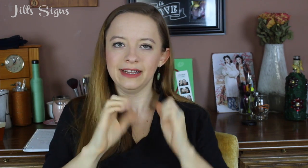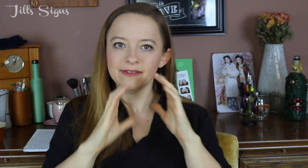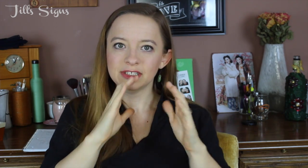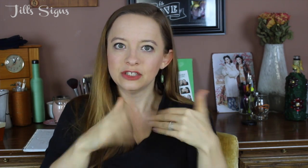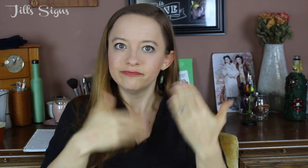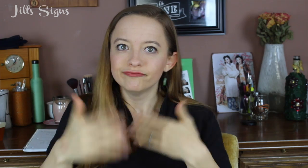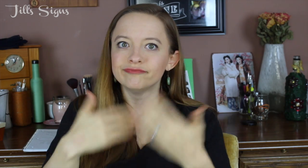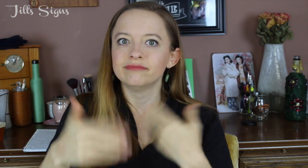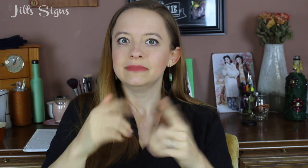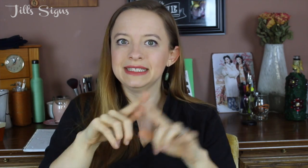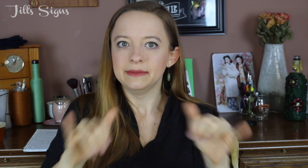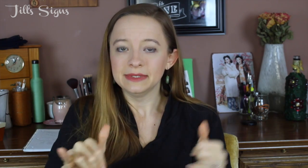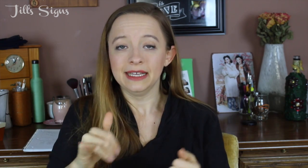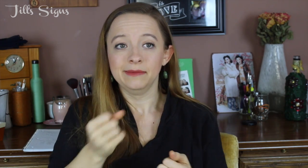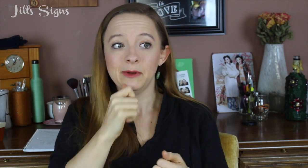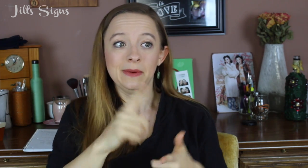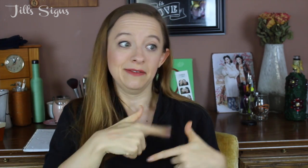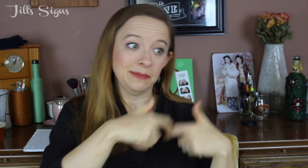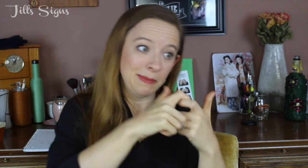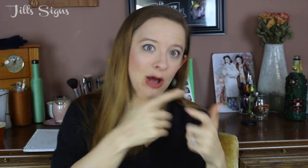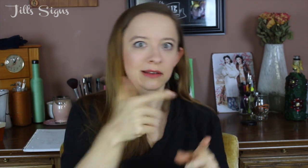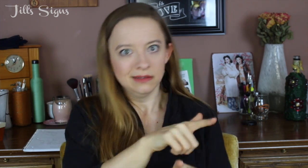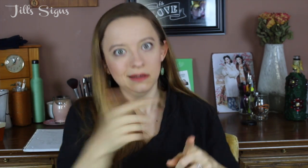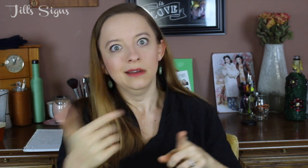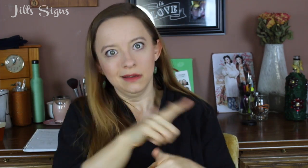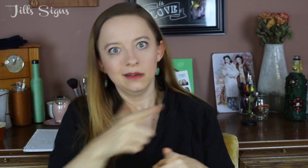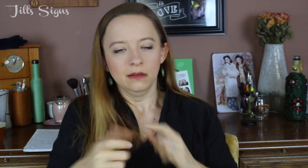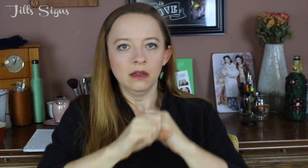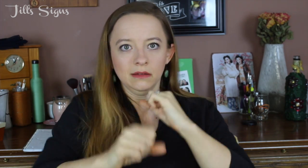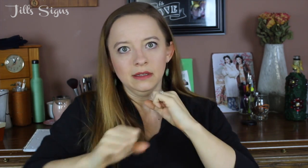because you can have a good conversation flow at the same time. You dont' have to pause